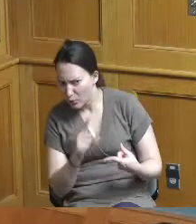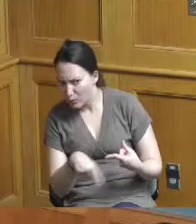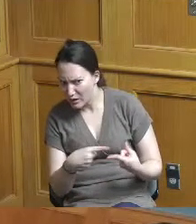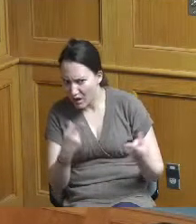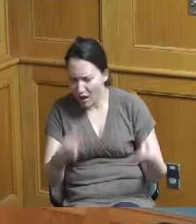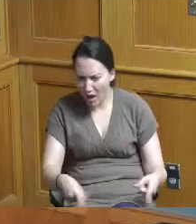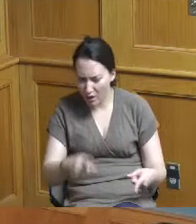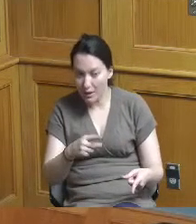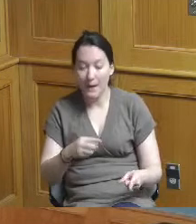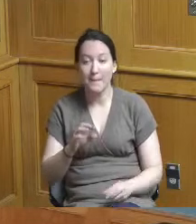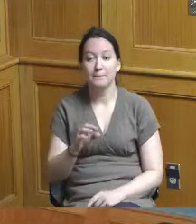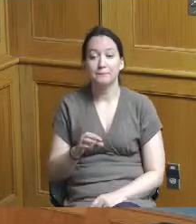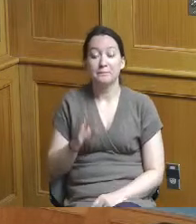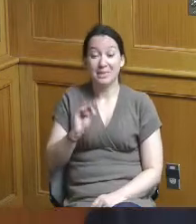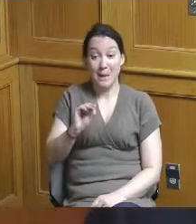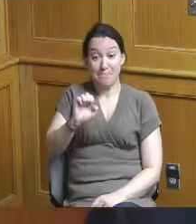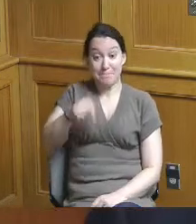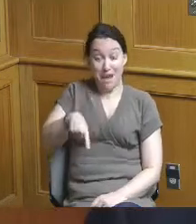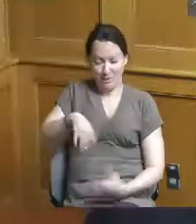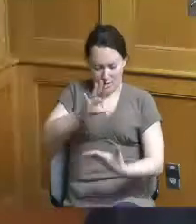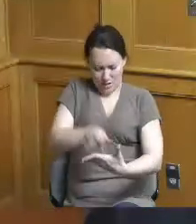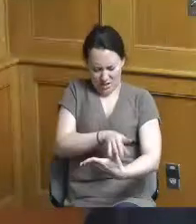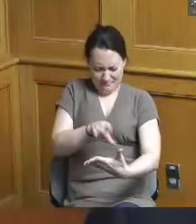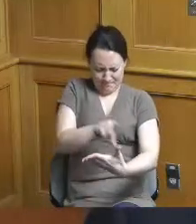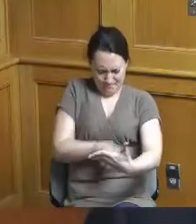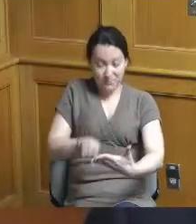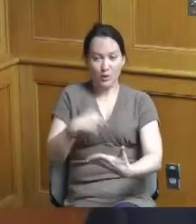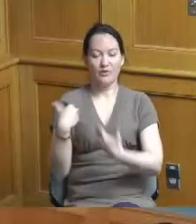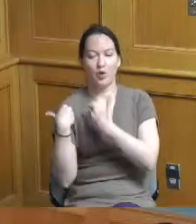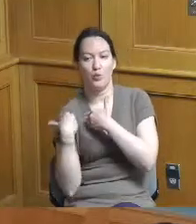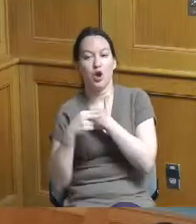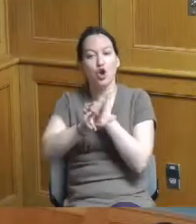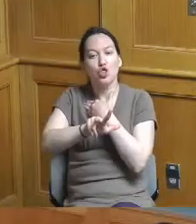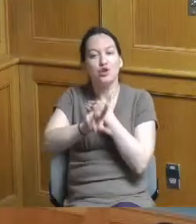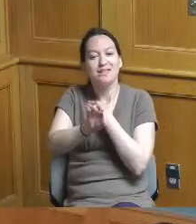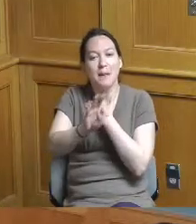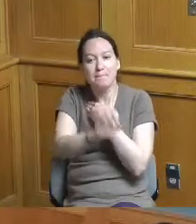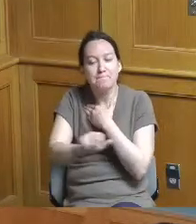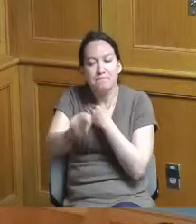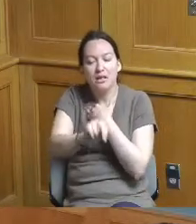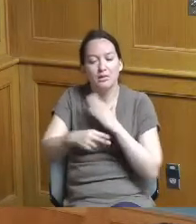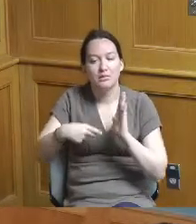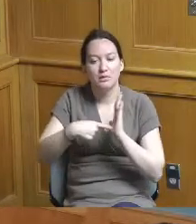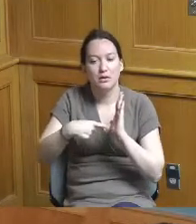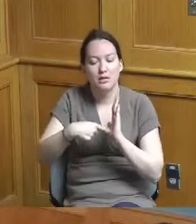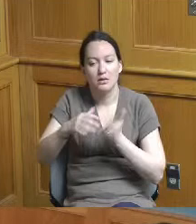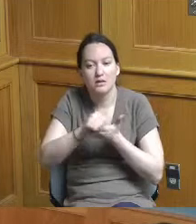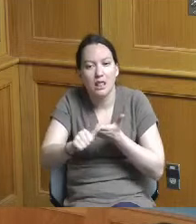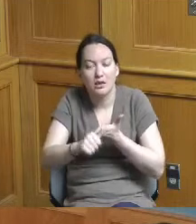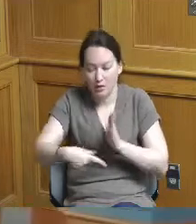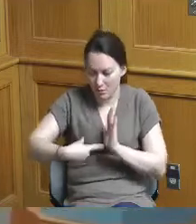the map perspective we have a obligation we had a 39 million dollar debt we want to make sure we